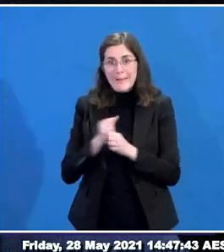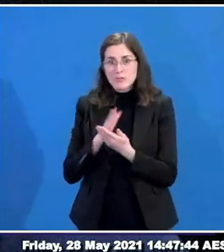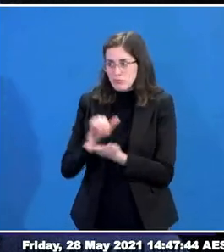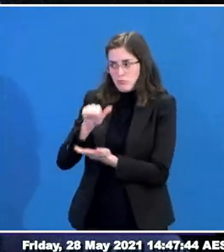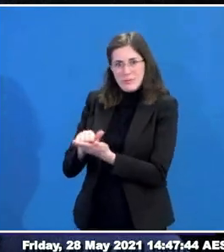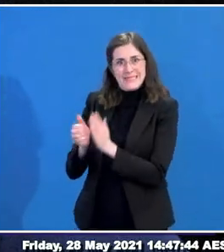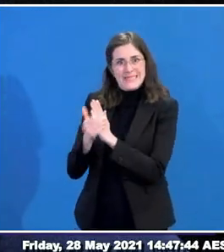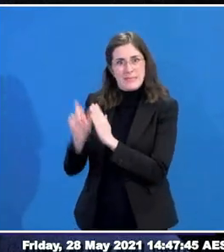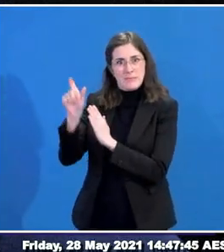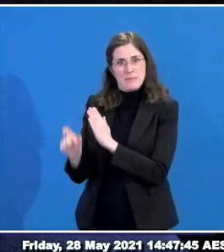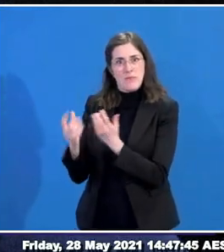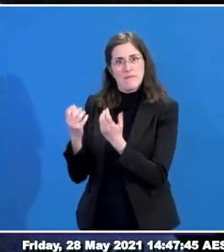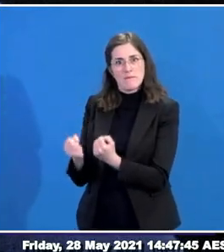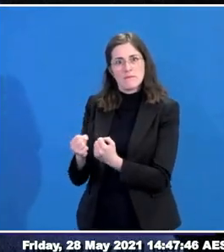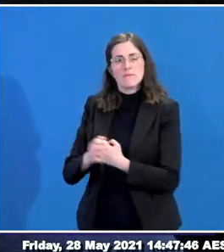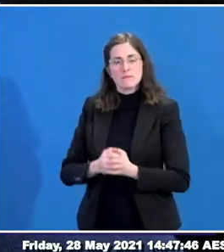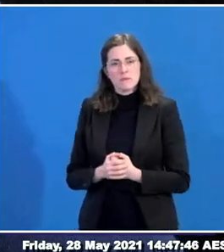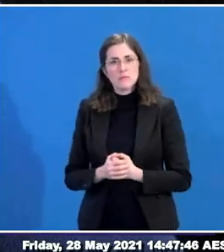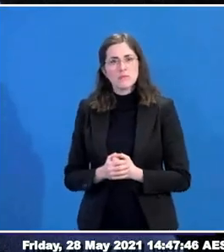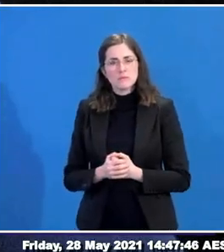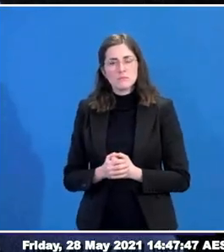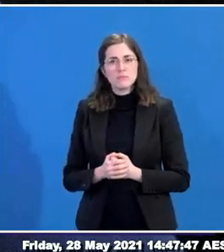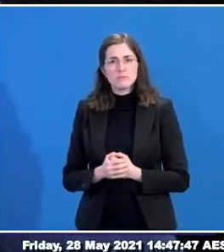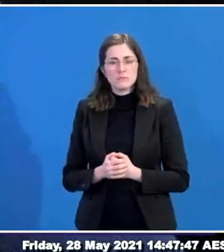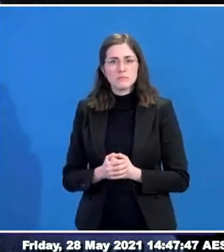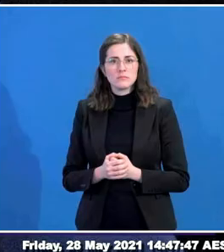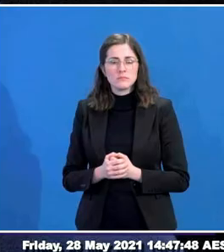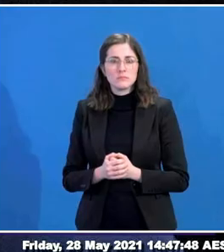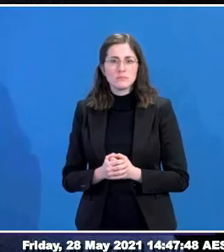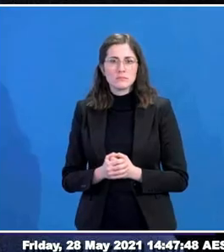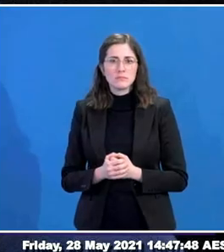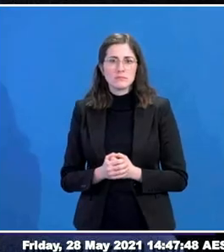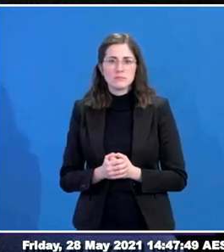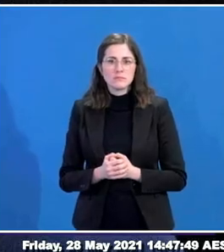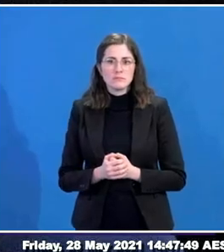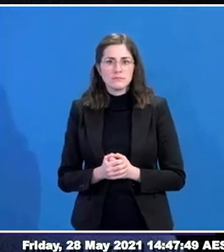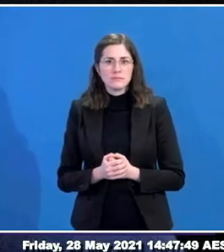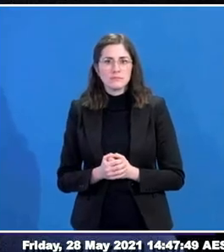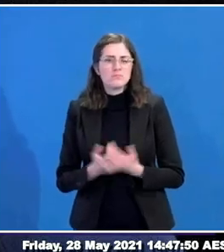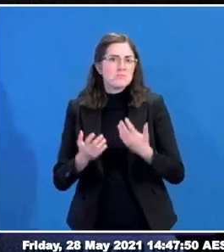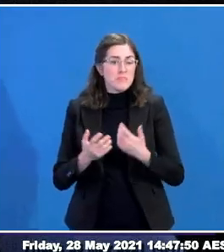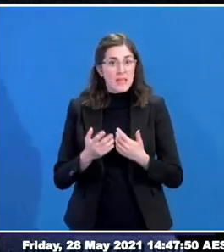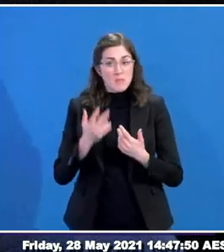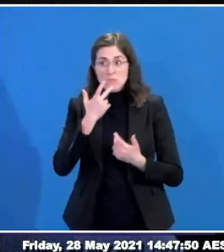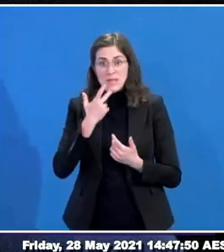So there are ways, if we were interested in very particular questions being